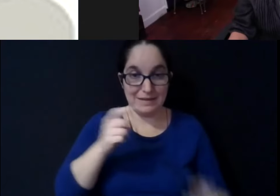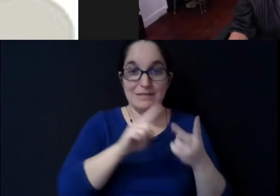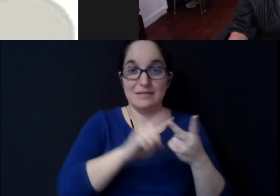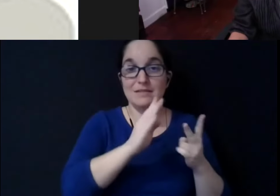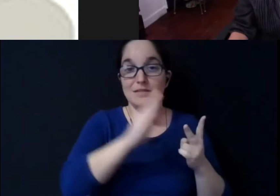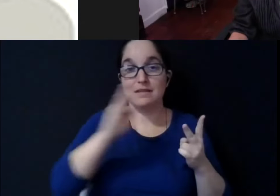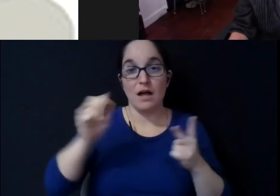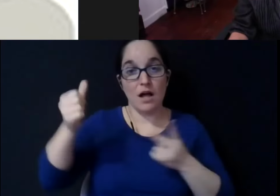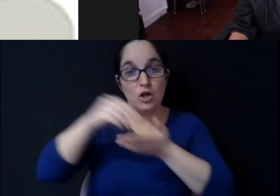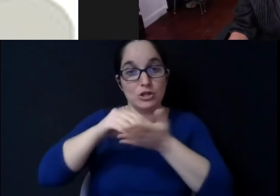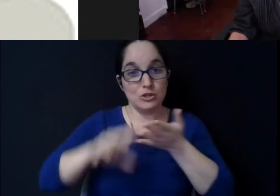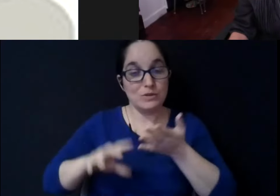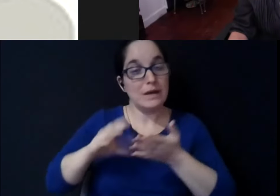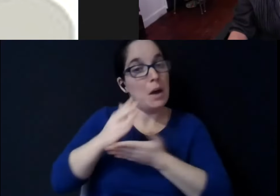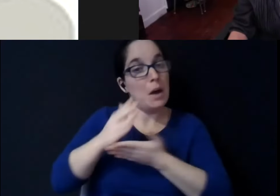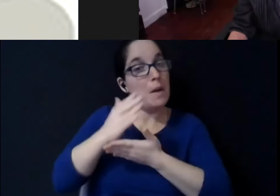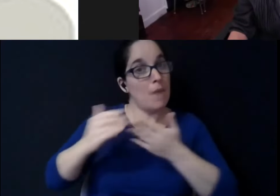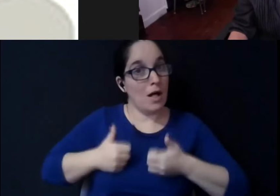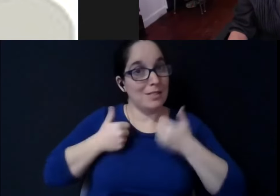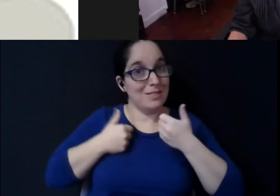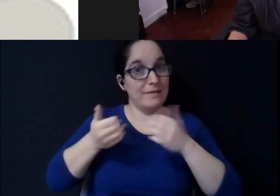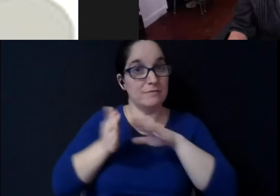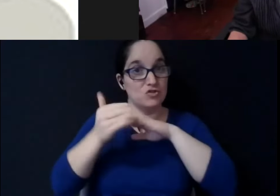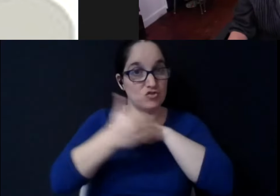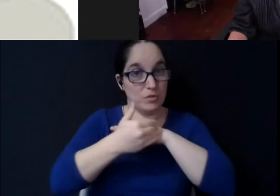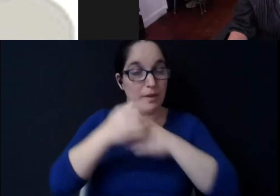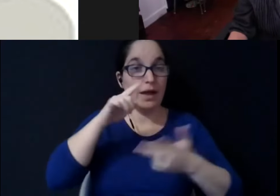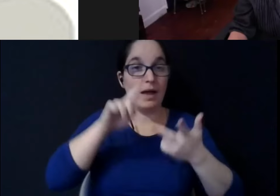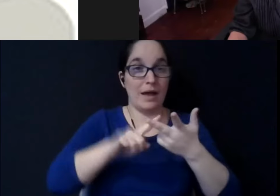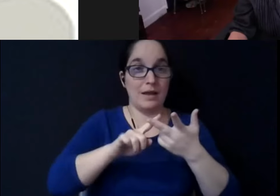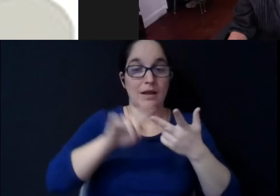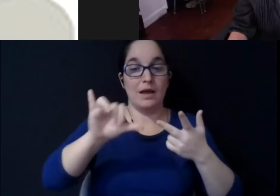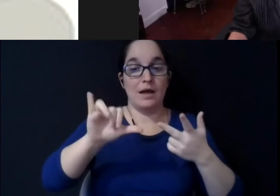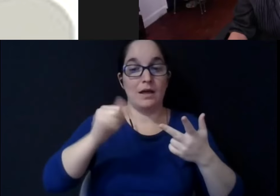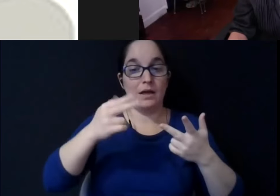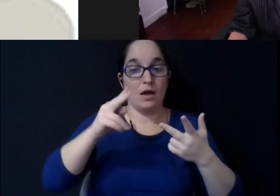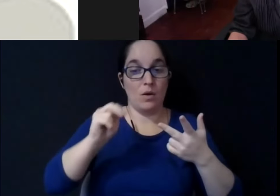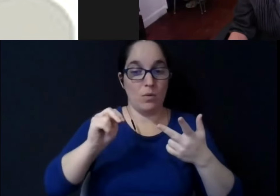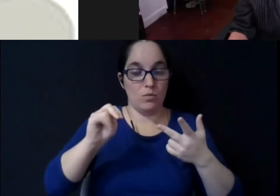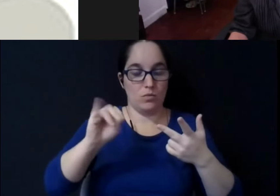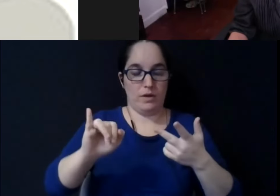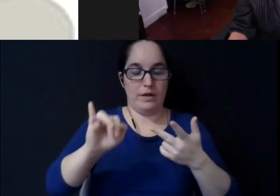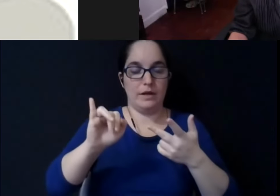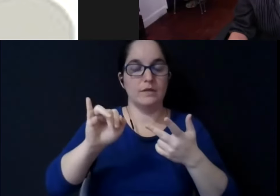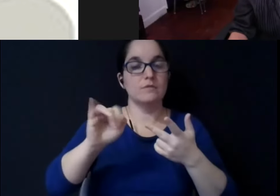part of her life in Jamaica and Yehui Zhao is from Shanxi province of mainland China—mainland China